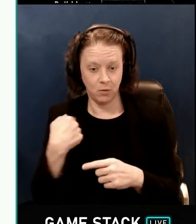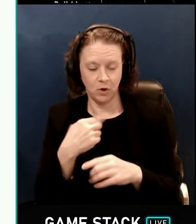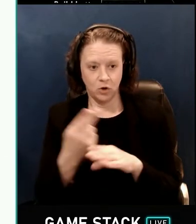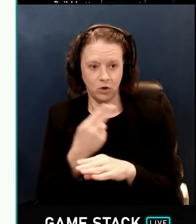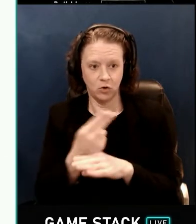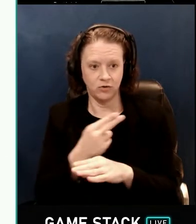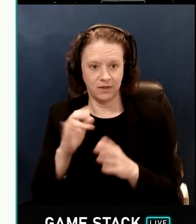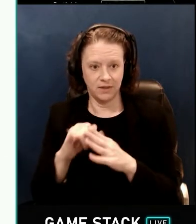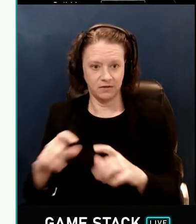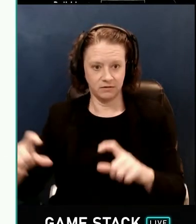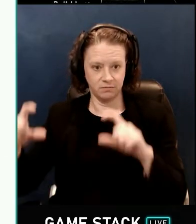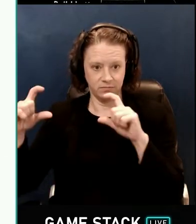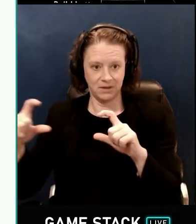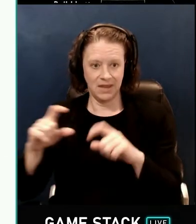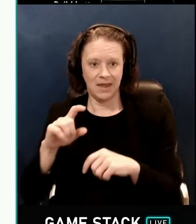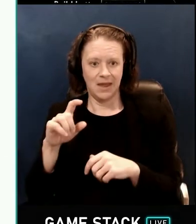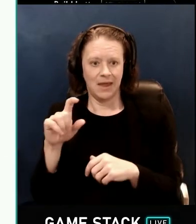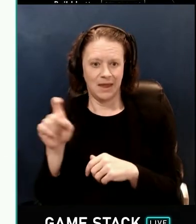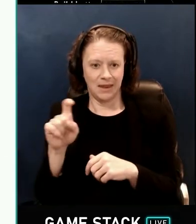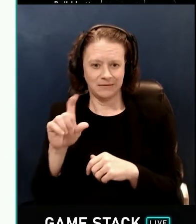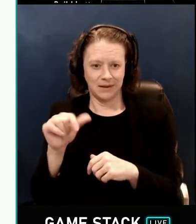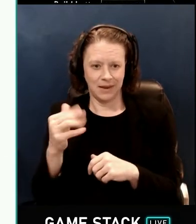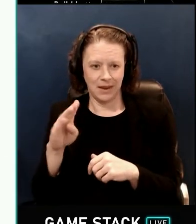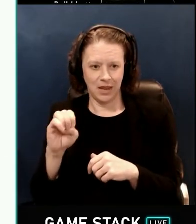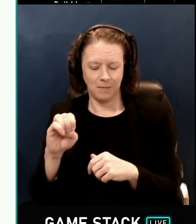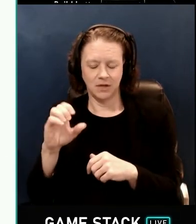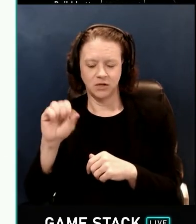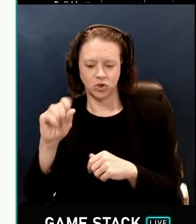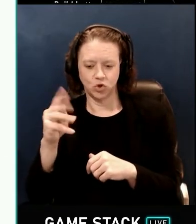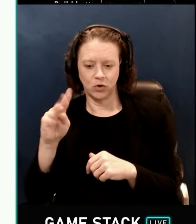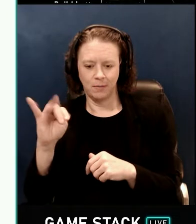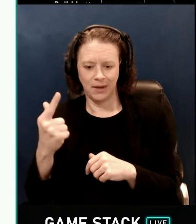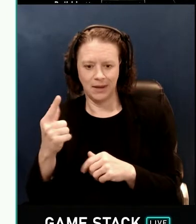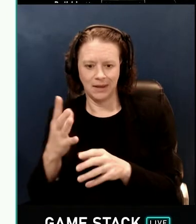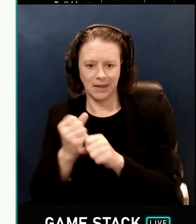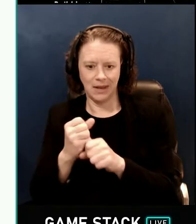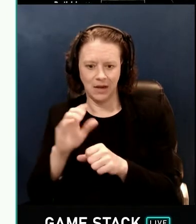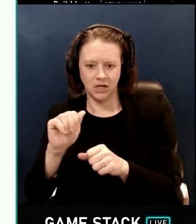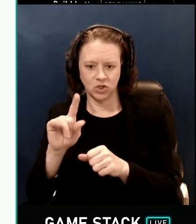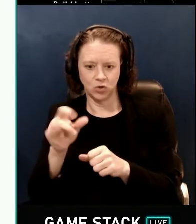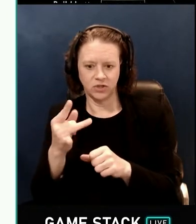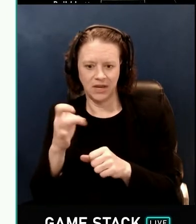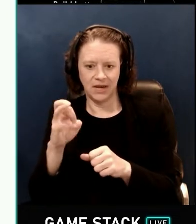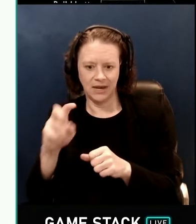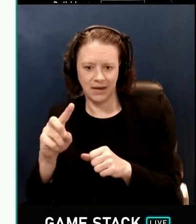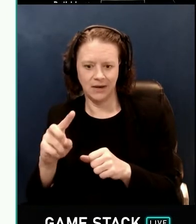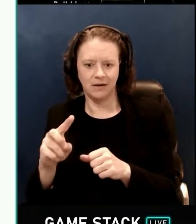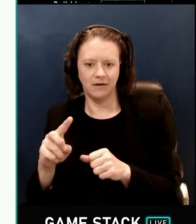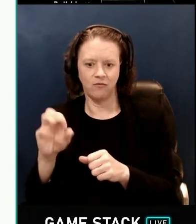which ties the frame on the players screen to the input that you just got. You could also use XGameStreamingGetLastFrameDisplayed